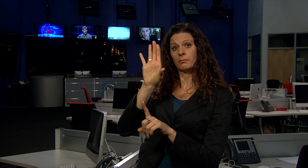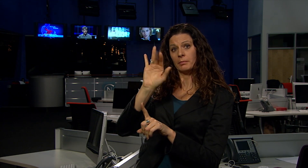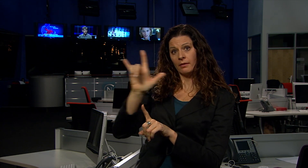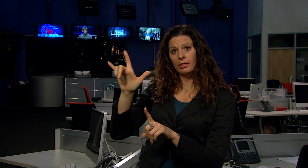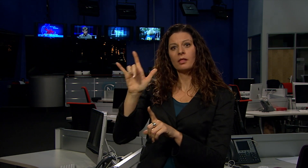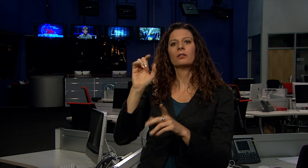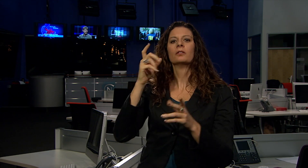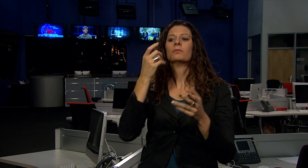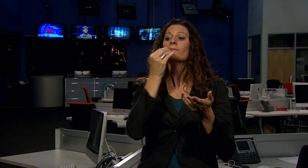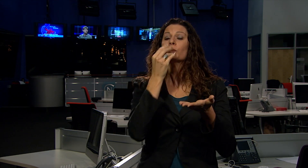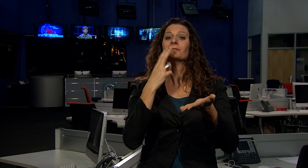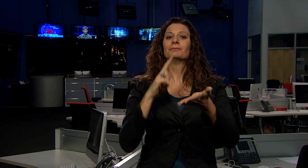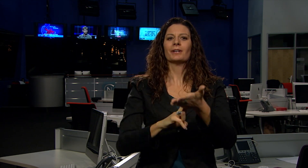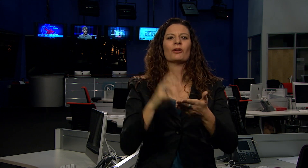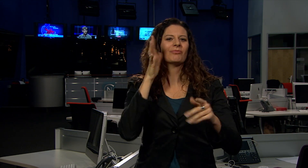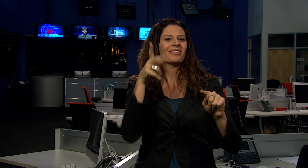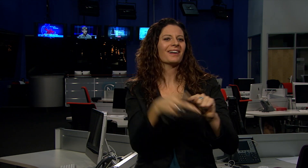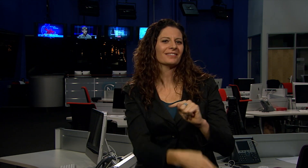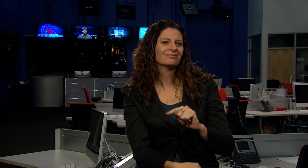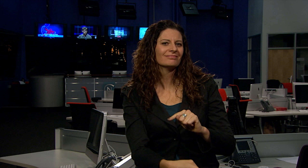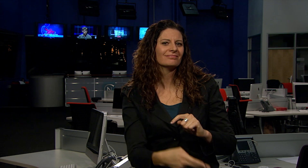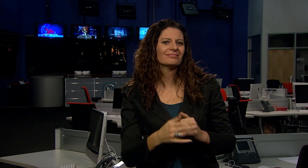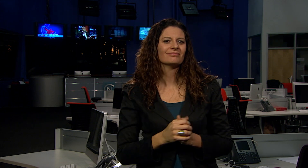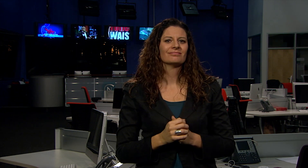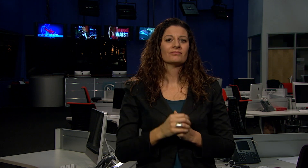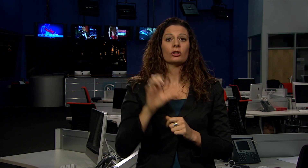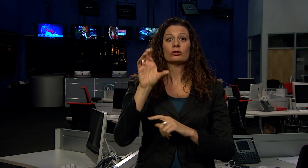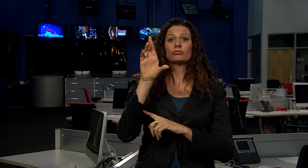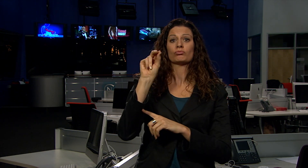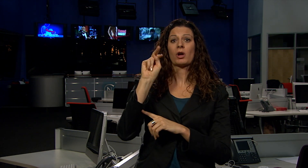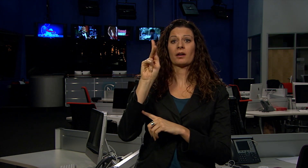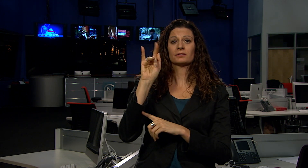THE BILL CUTS FUNDING TO THE FOOD STAMP PROGRAM AS WELL.